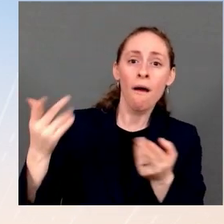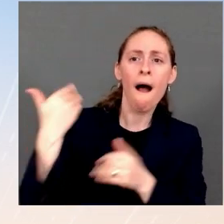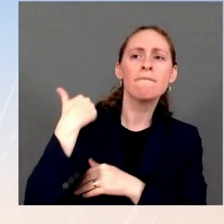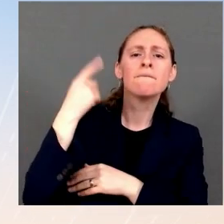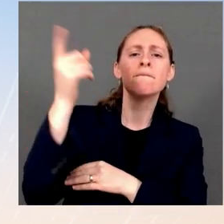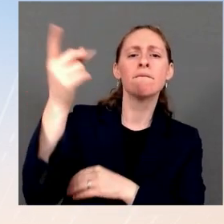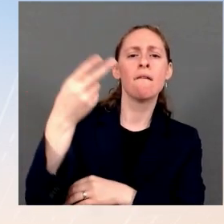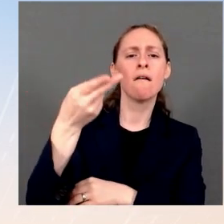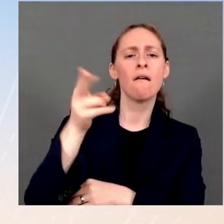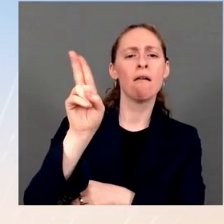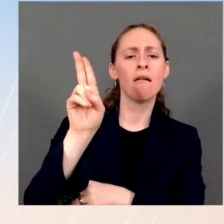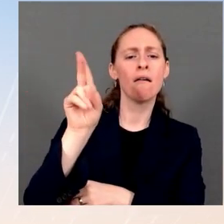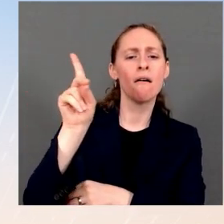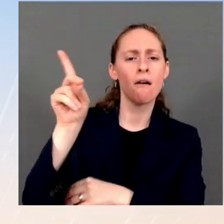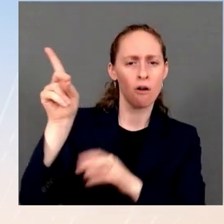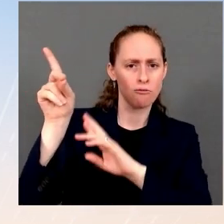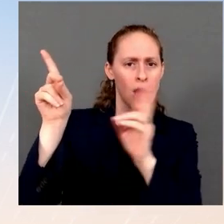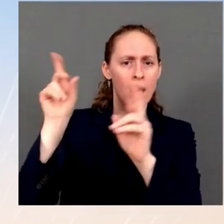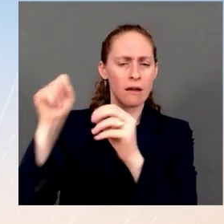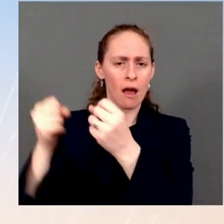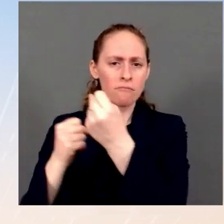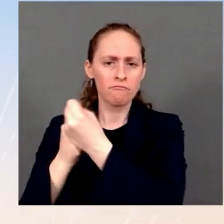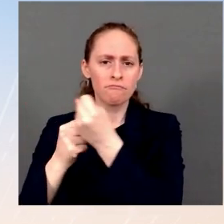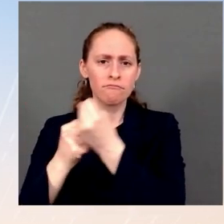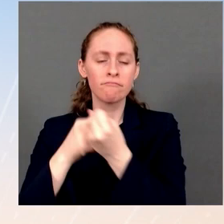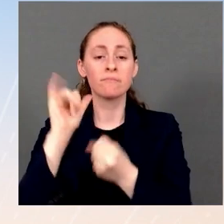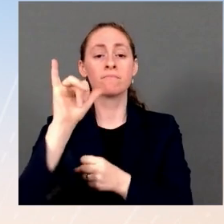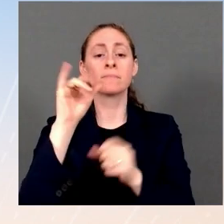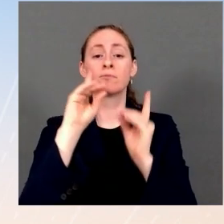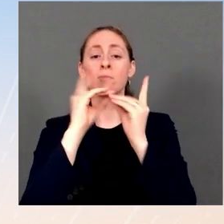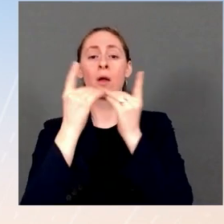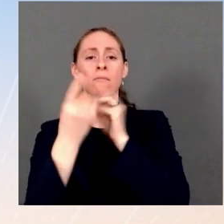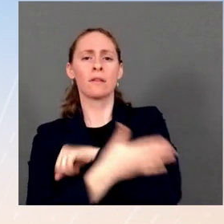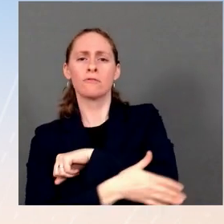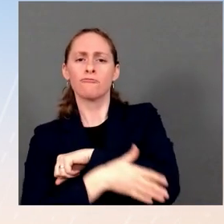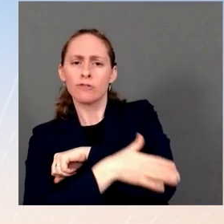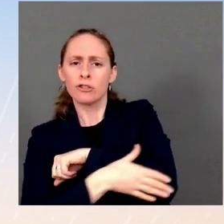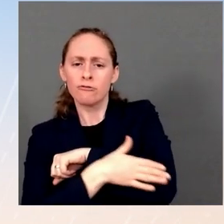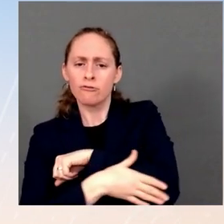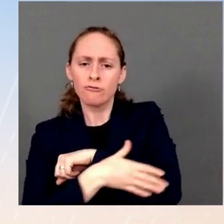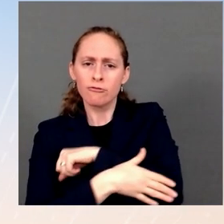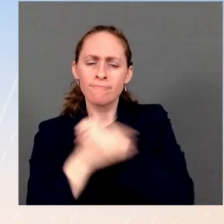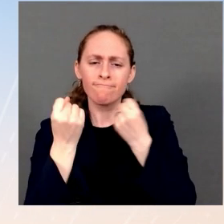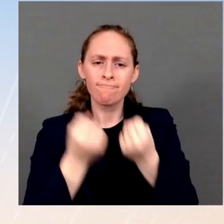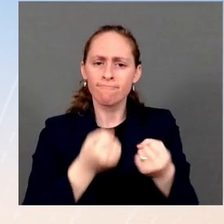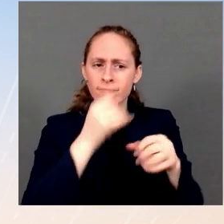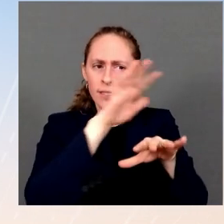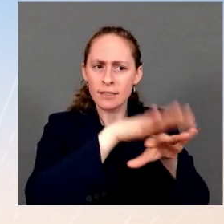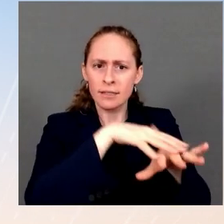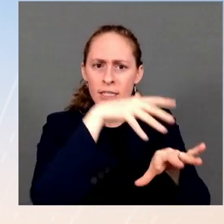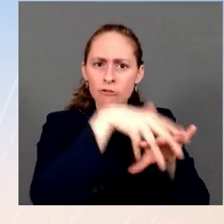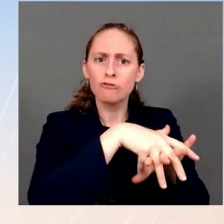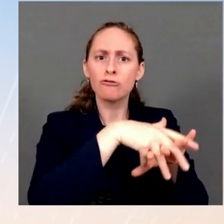making sure that we're making those resources available. The Press: A follow-up: But as you talk about climbing the mountain, do you still at least have a baseline